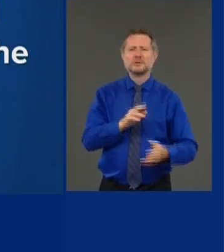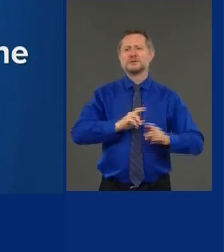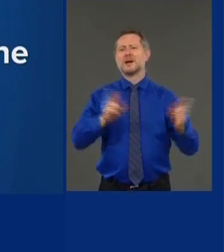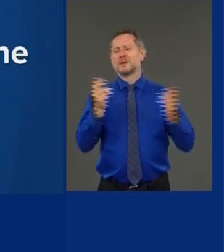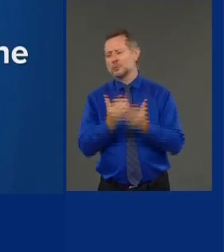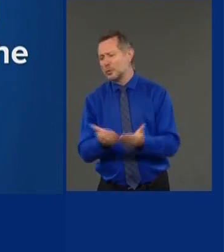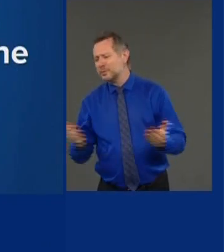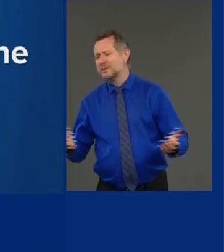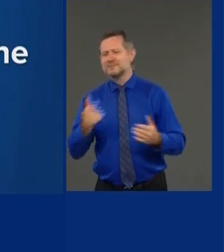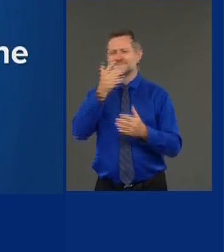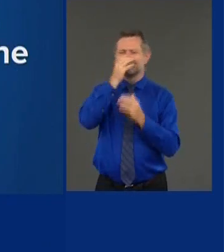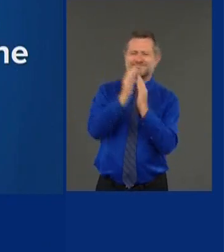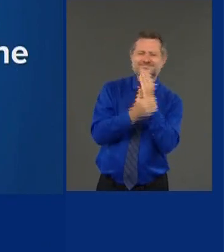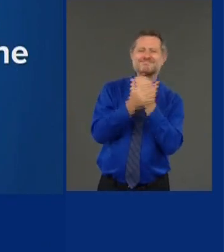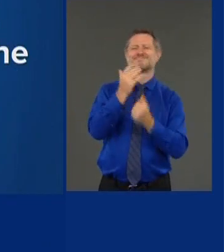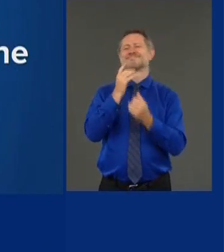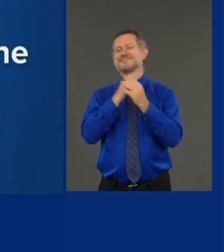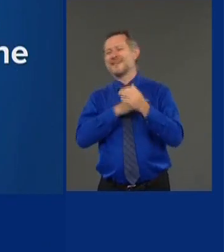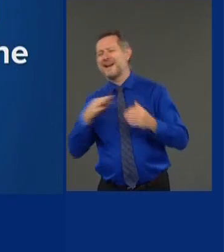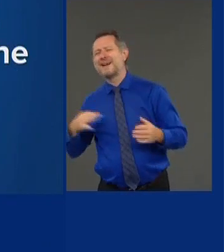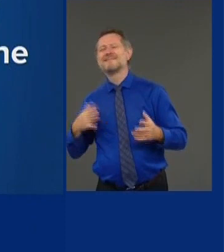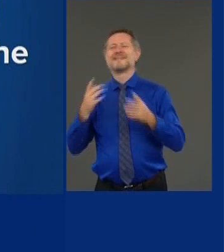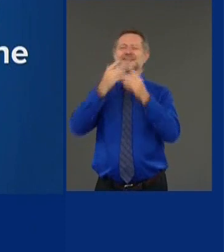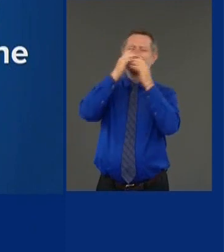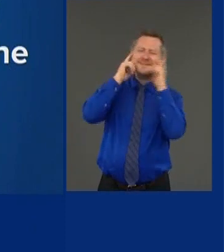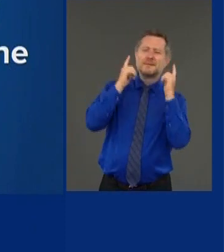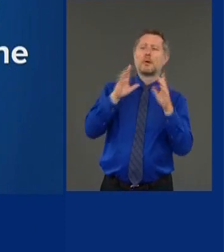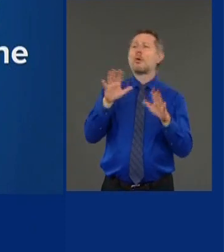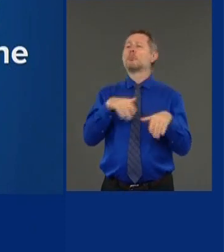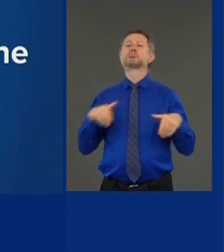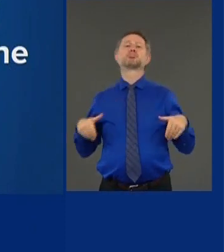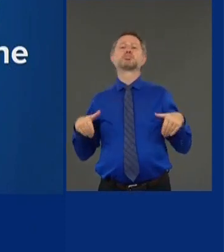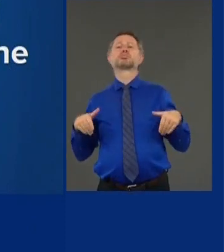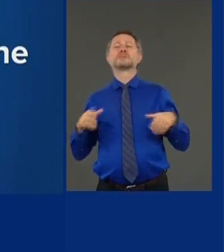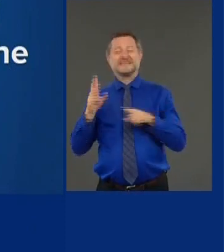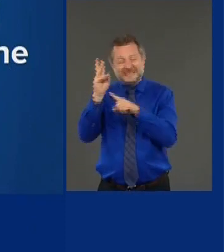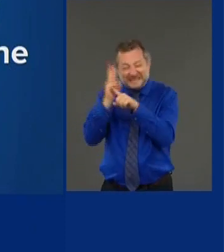HOW DID YOU NOT EXPAND THE CAPACITY OF YOUR HOSPITAL SYSTEM? HOW DID YOU NOT LOCATE ADDITIONAL STAFF?